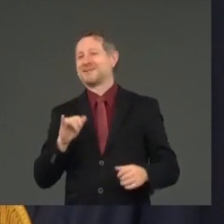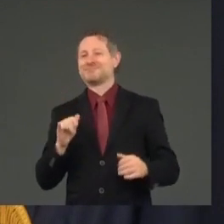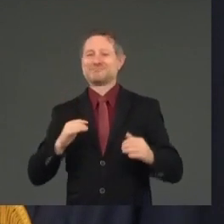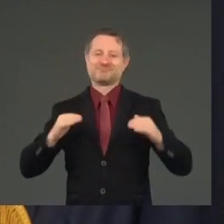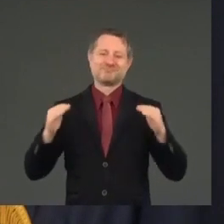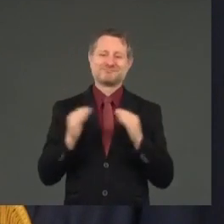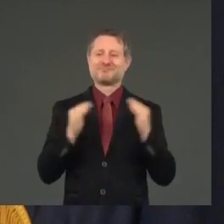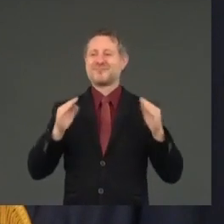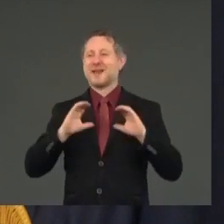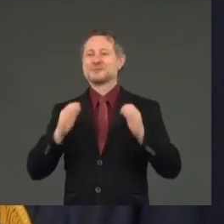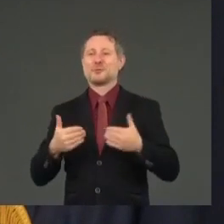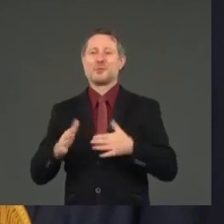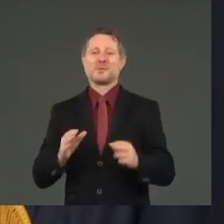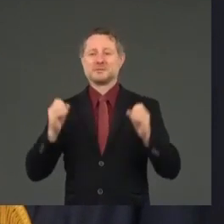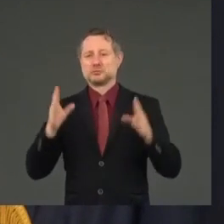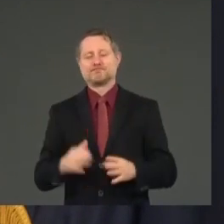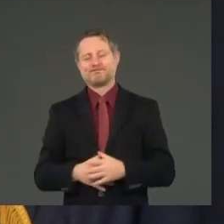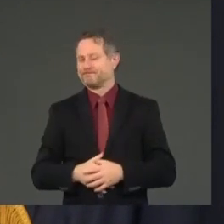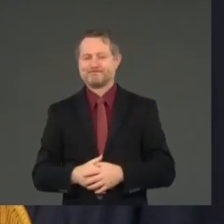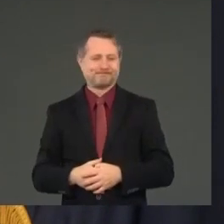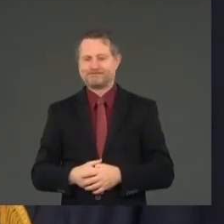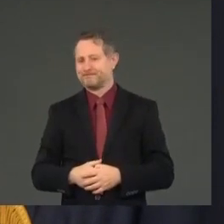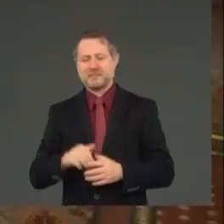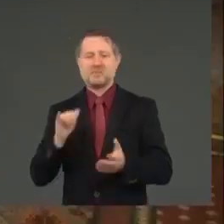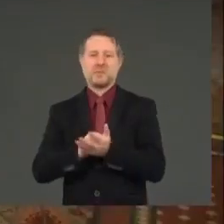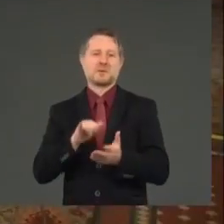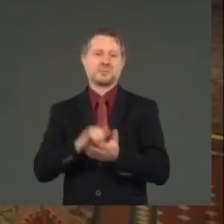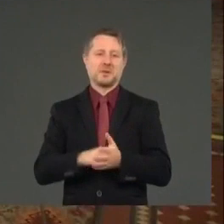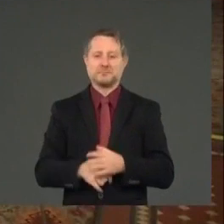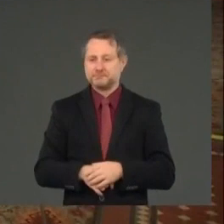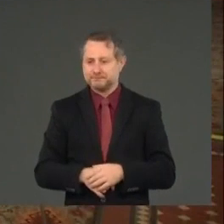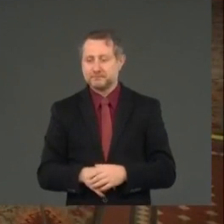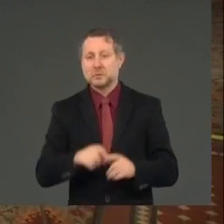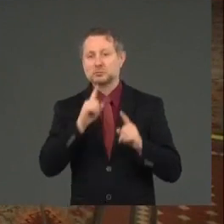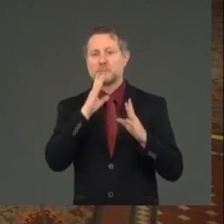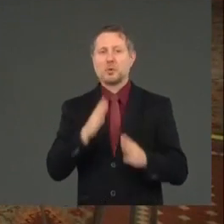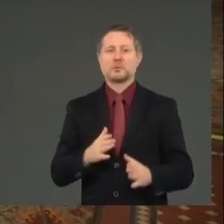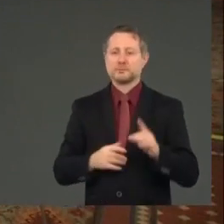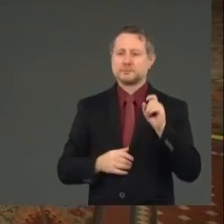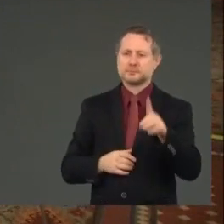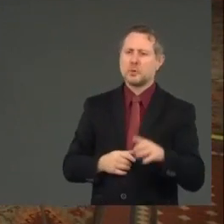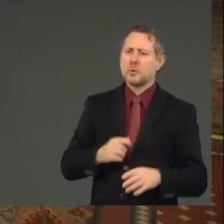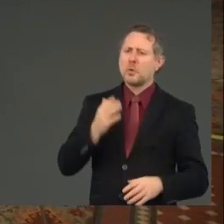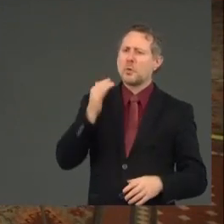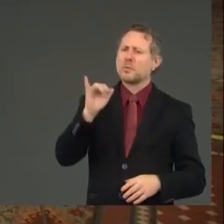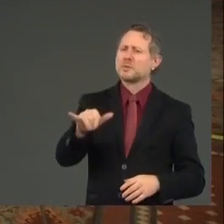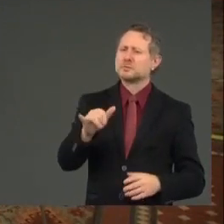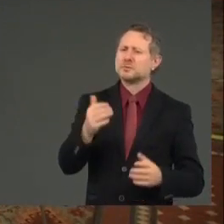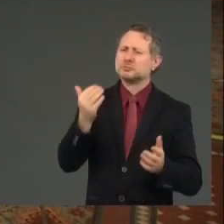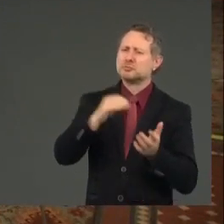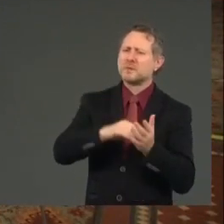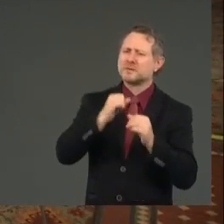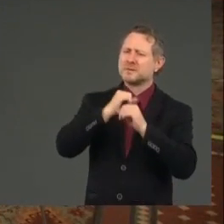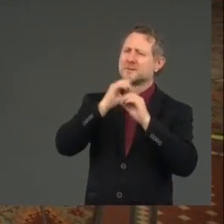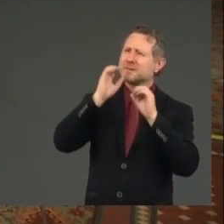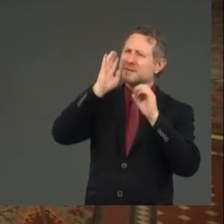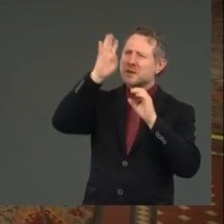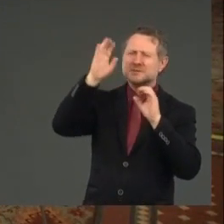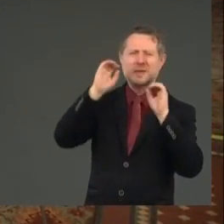OPINION, THAT REMOTE LEARNING CAN EVER BE A REPLACEMENT OR A SUBSTITUTE FOR THE CLASSROOM